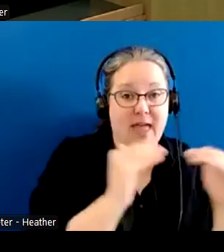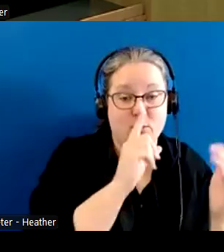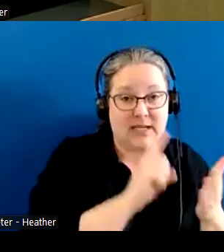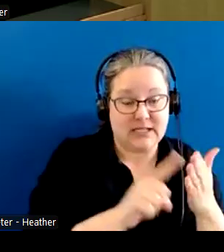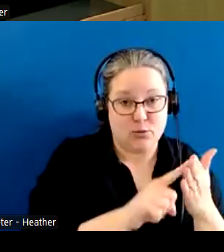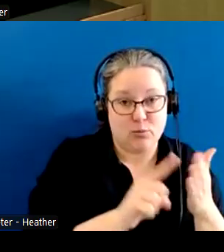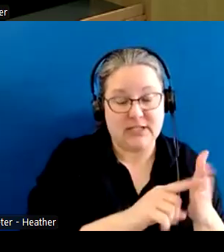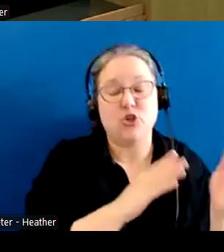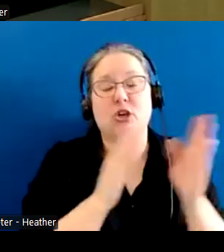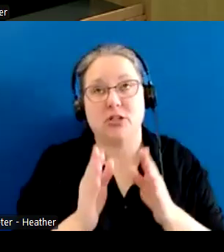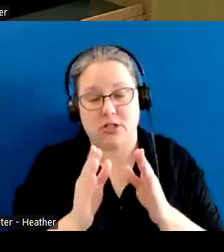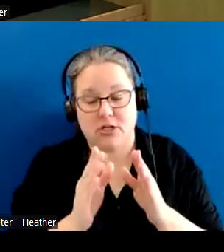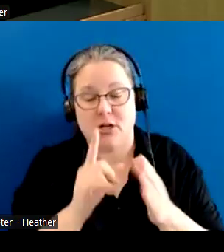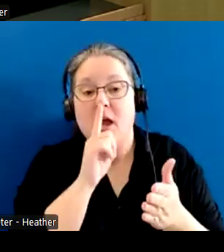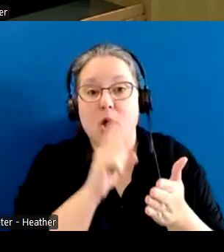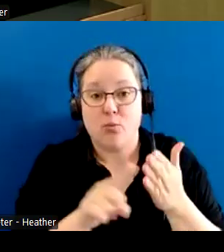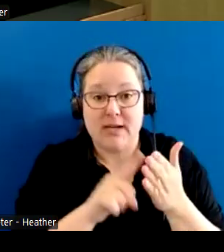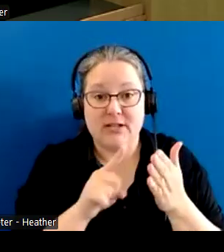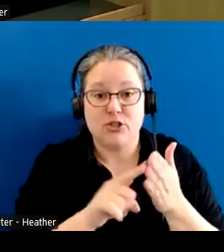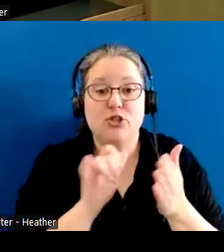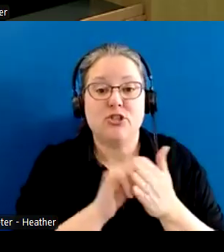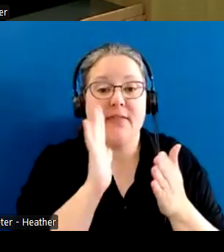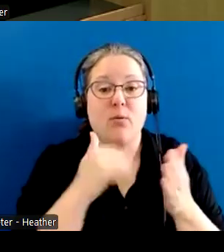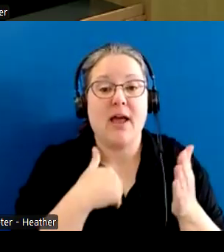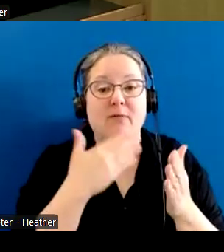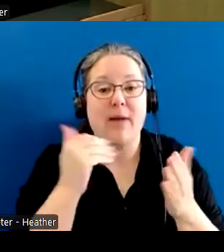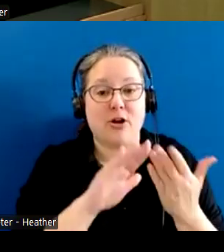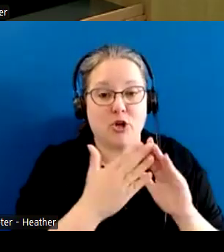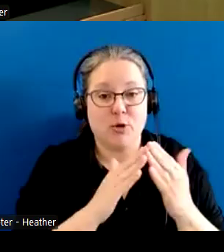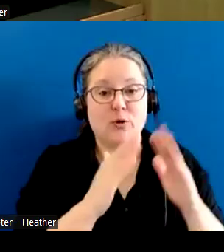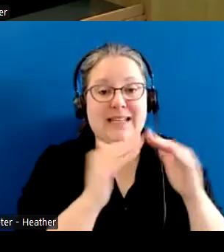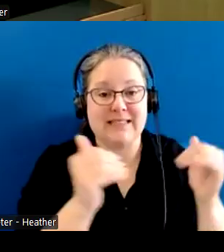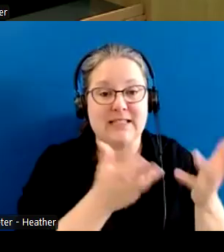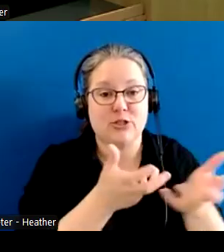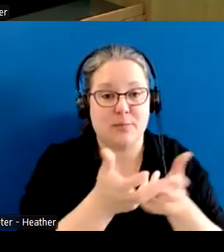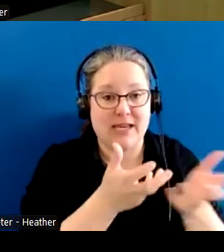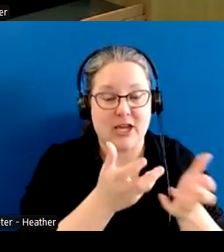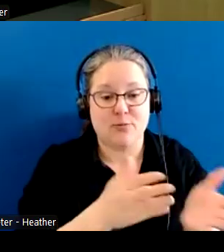research that encourages better better community or systems engagement and digital me with digital